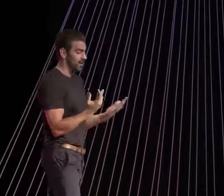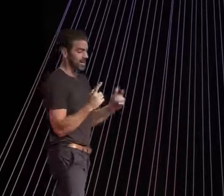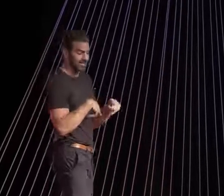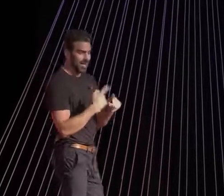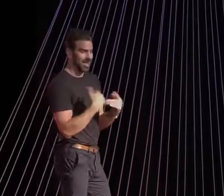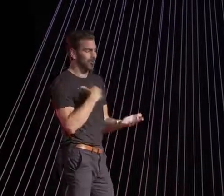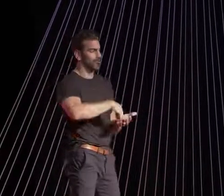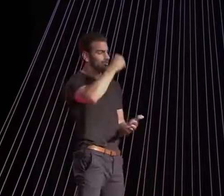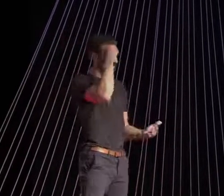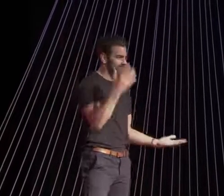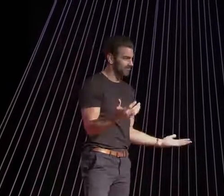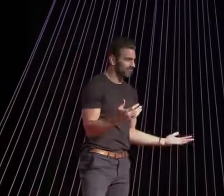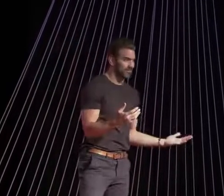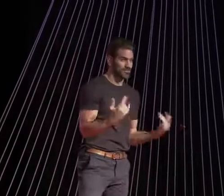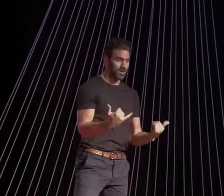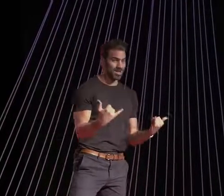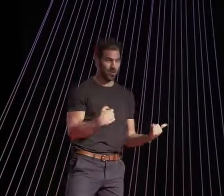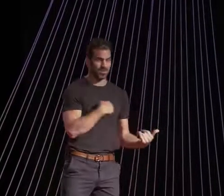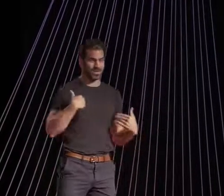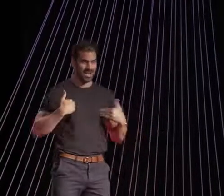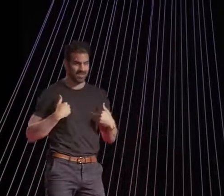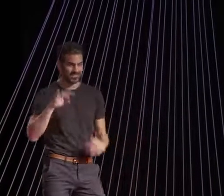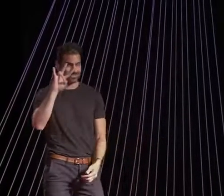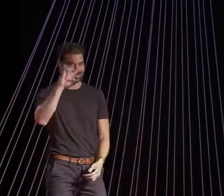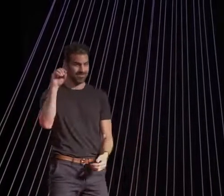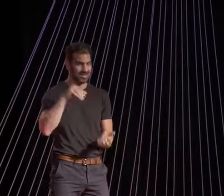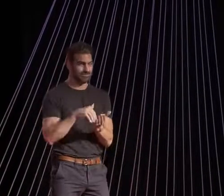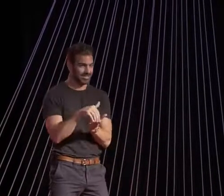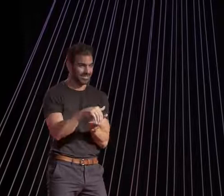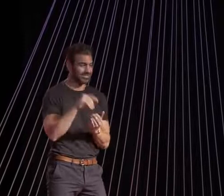so in returning to the united states i decided to do some research on the topic and what i